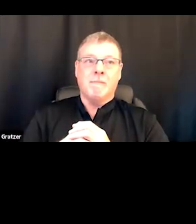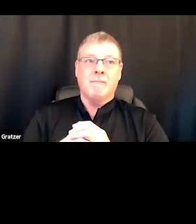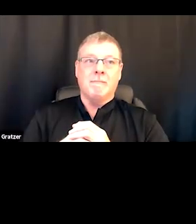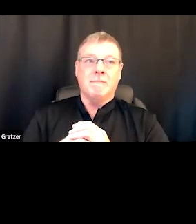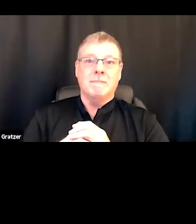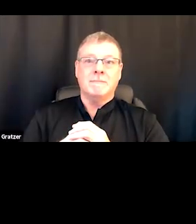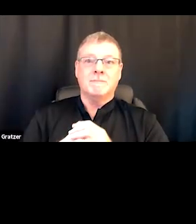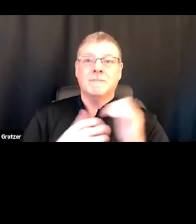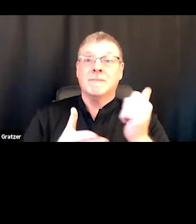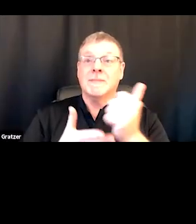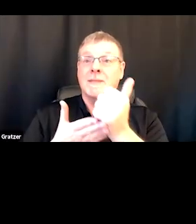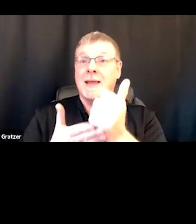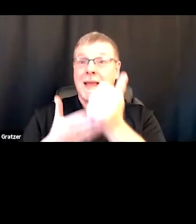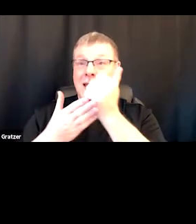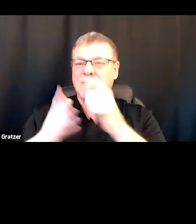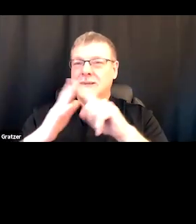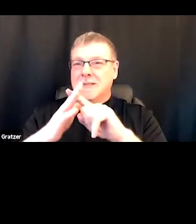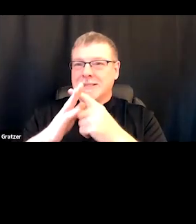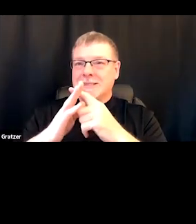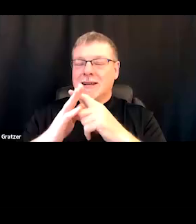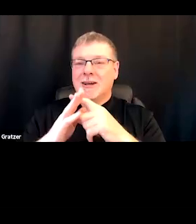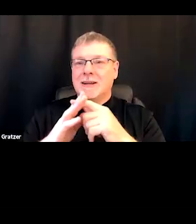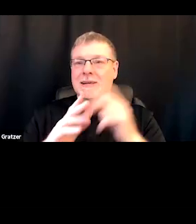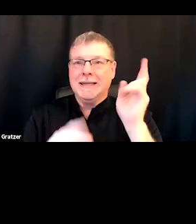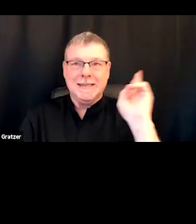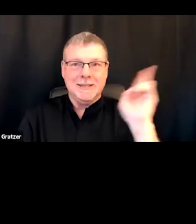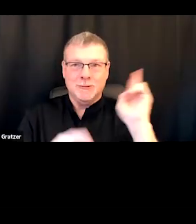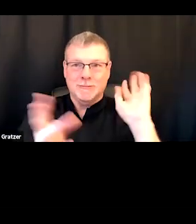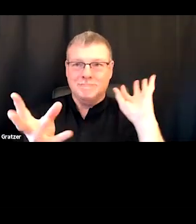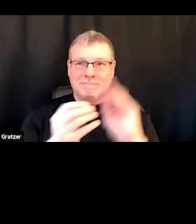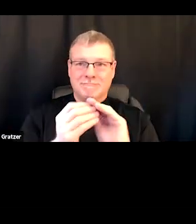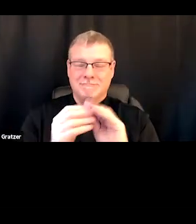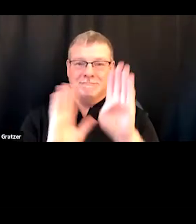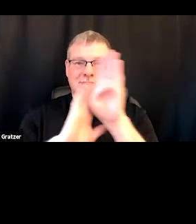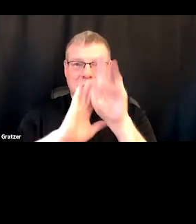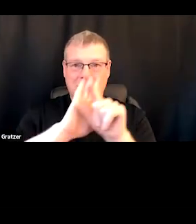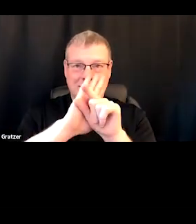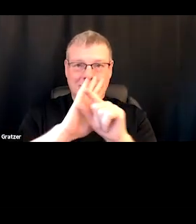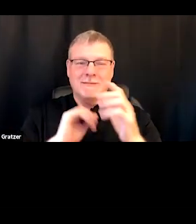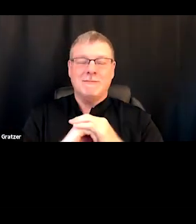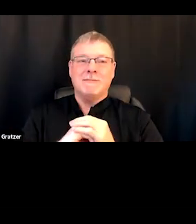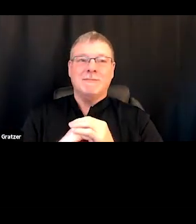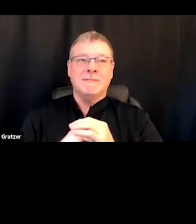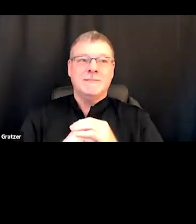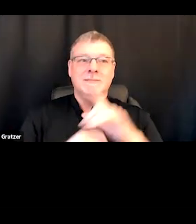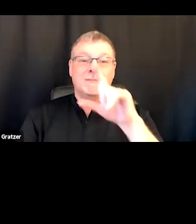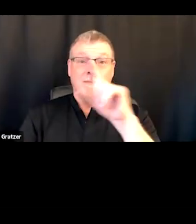It's helpful to start with a little bit of history and background. So in 2016,